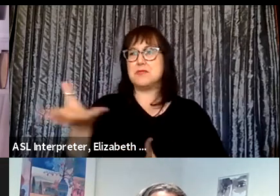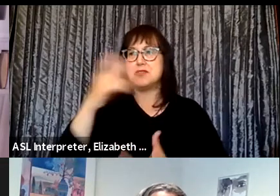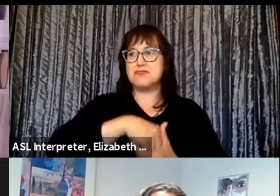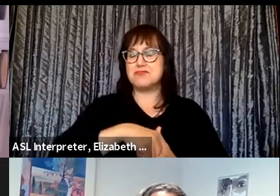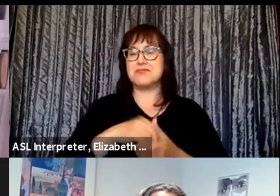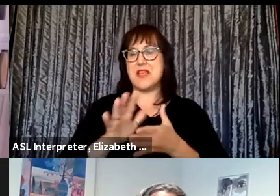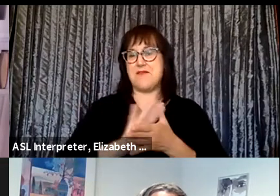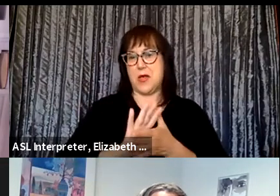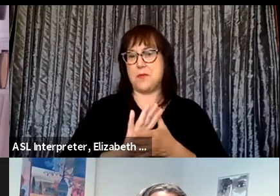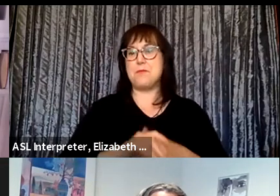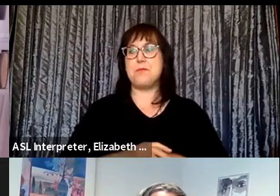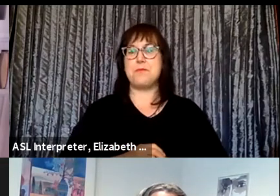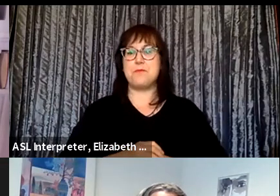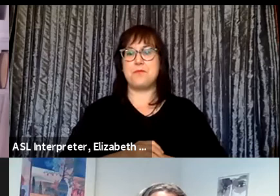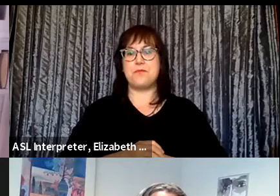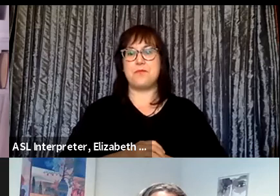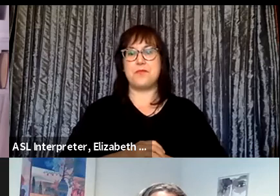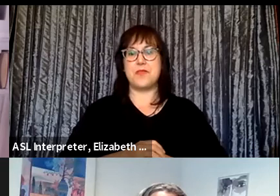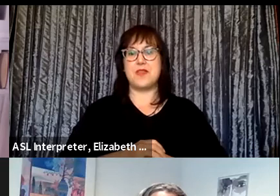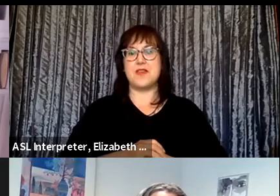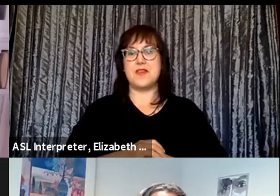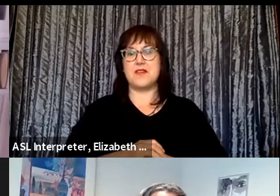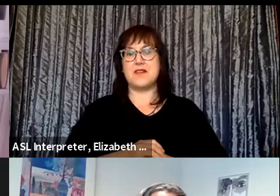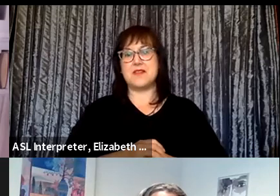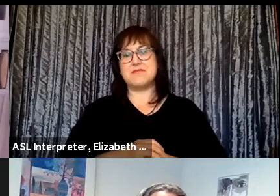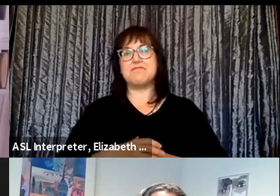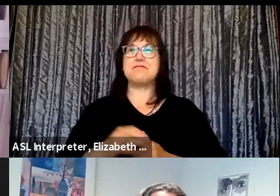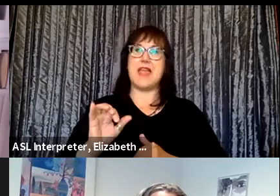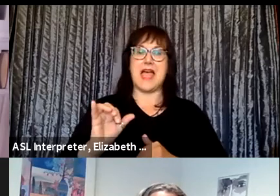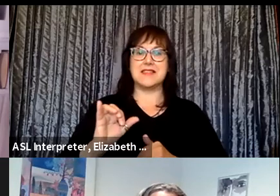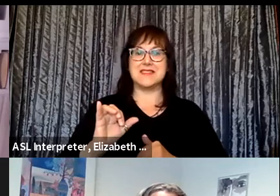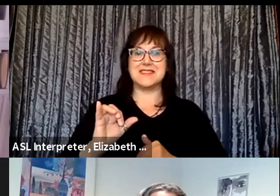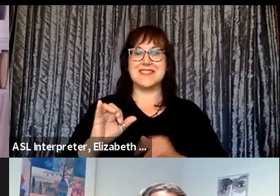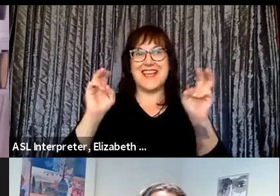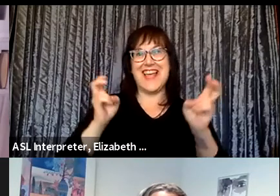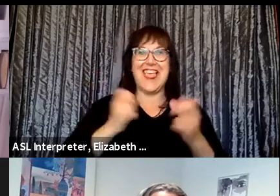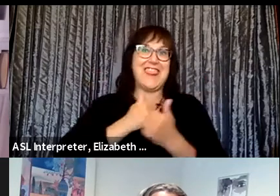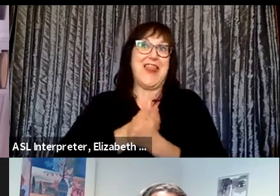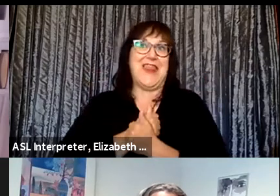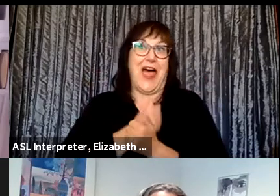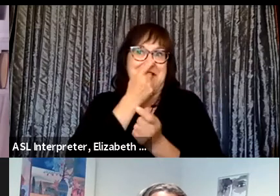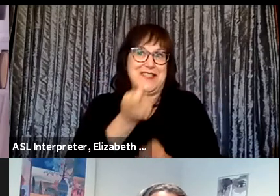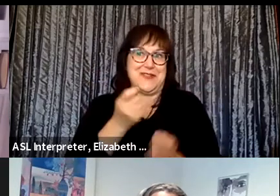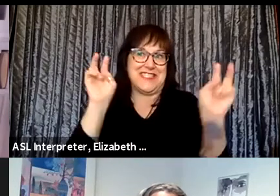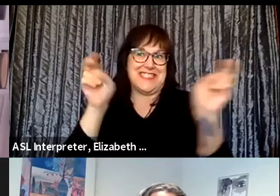not only as, you know, the love interest or the, the love story,